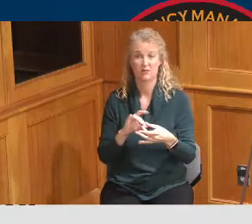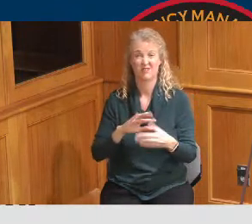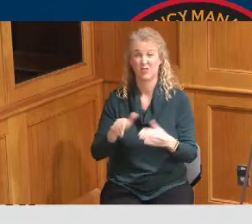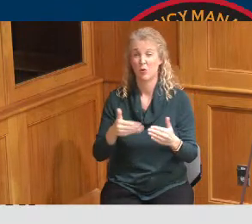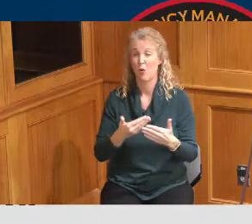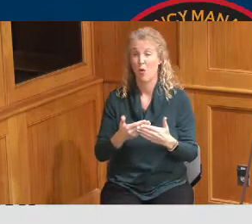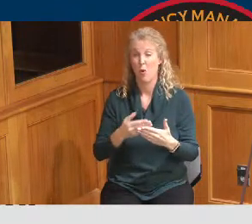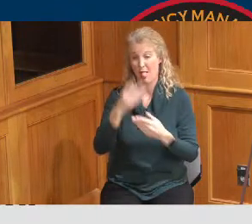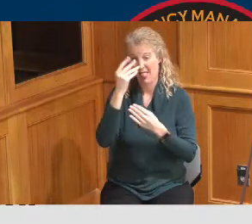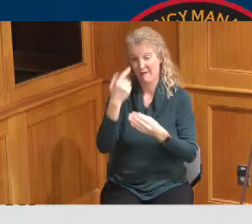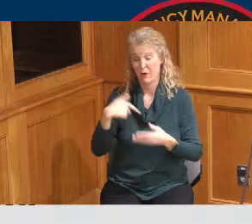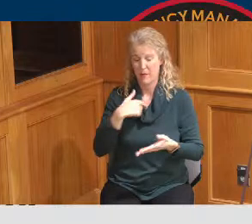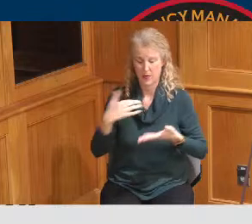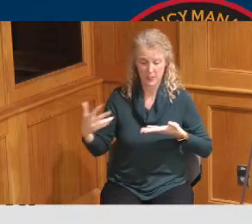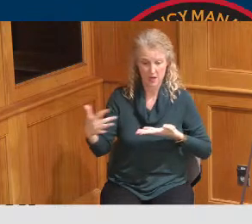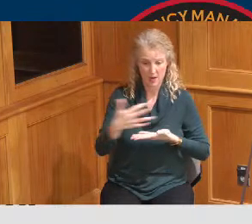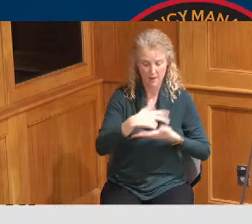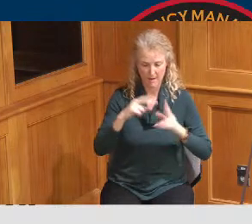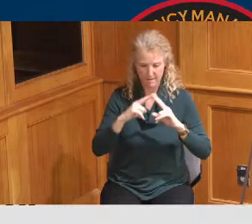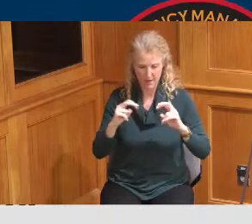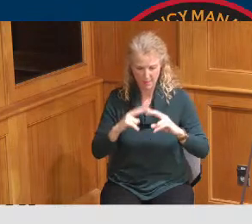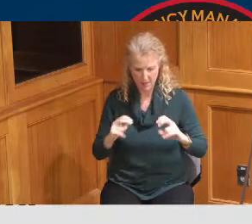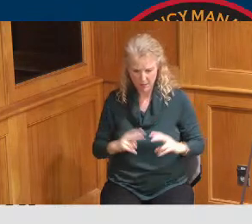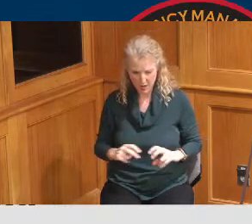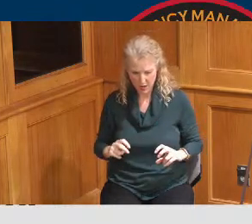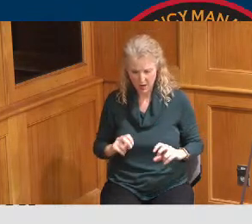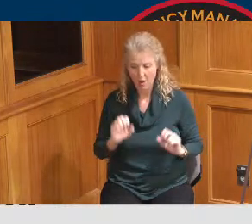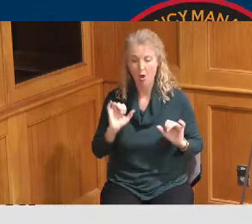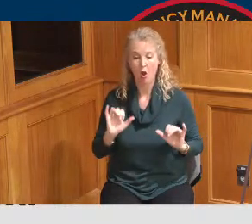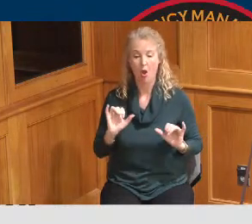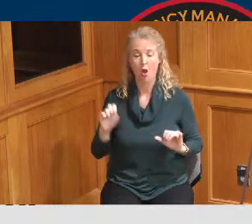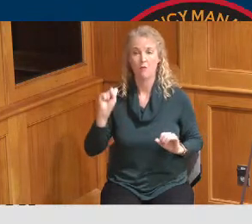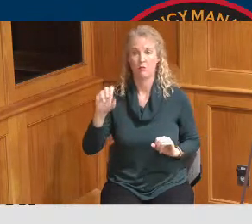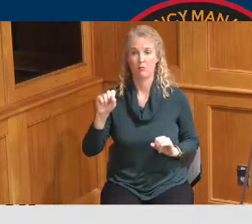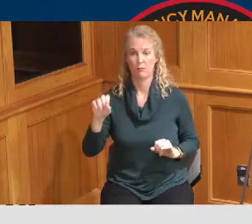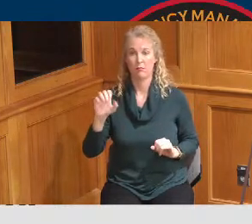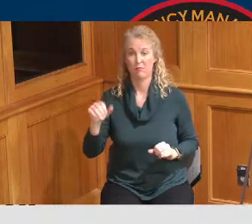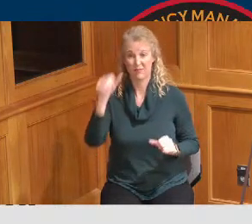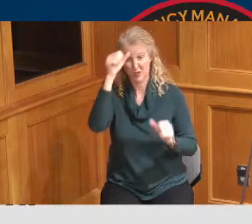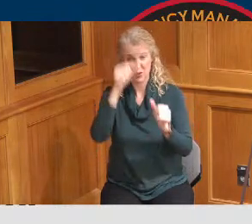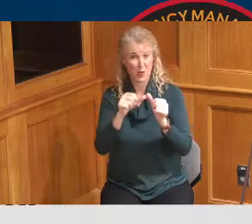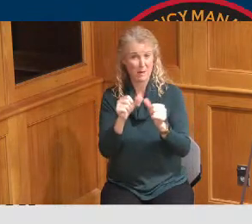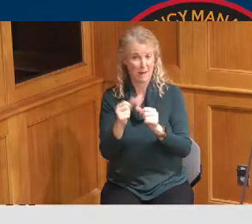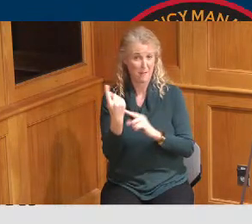need digesting it so people can understand it we did that a lot during the styrene event so we did